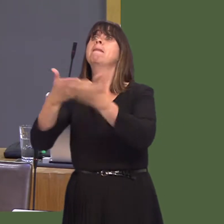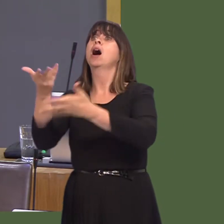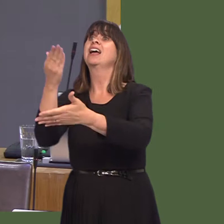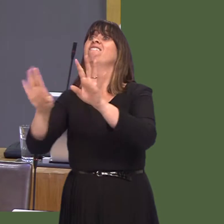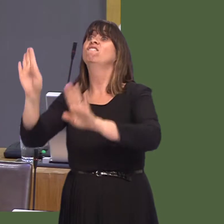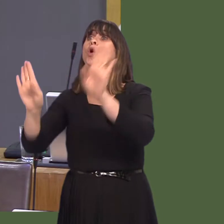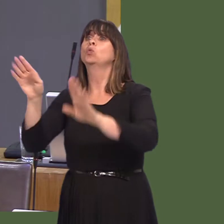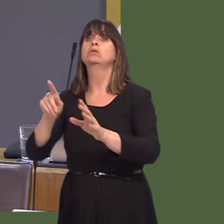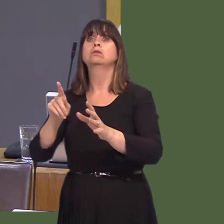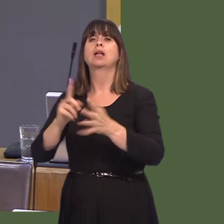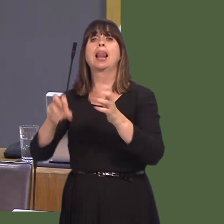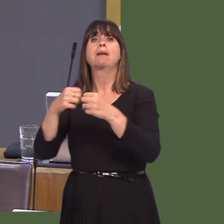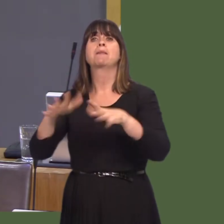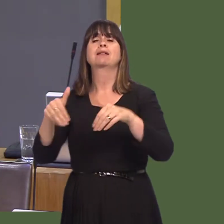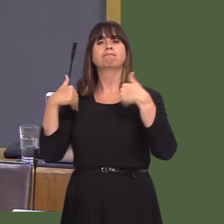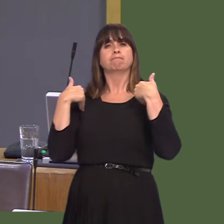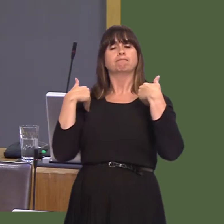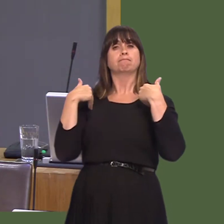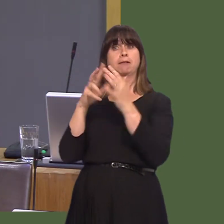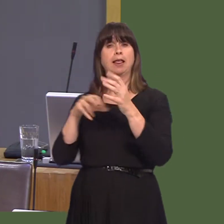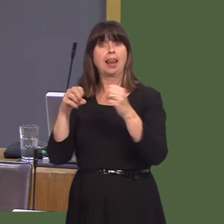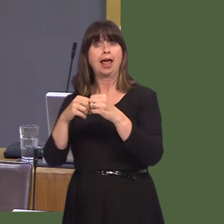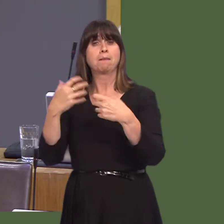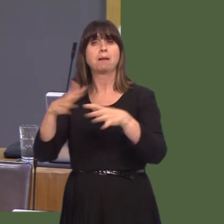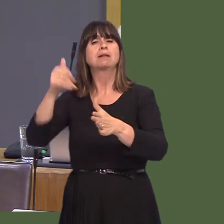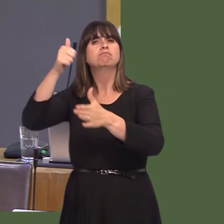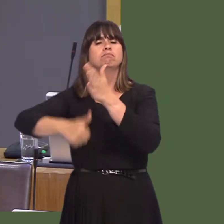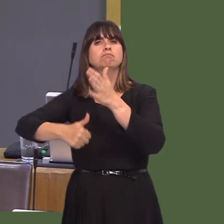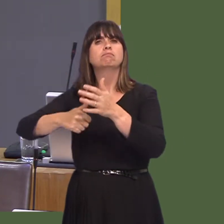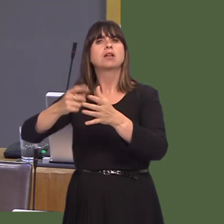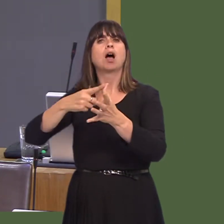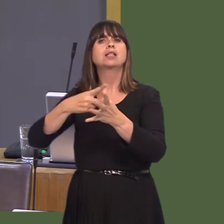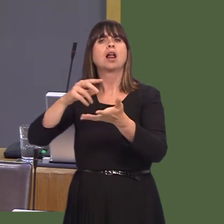And it wasn't Plaid Cymru that voted to trigger article 50 without a plan.